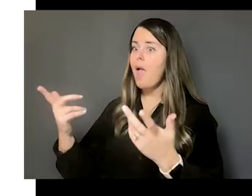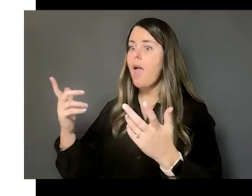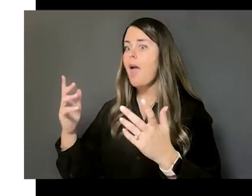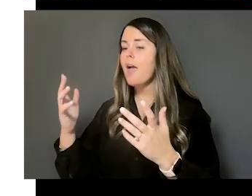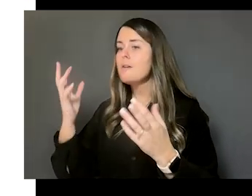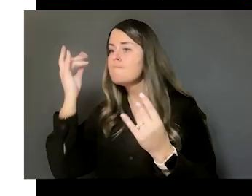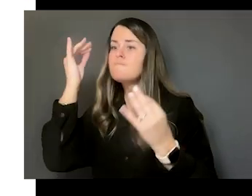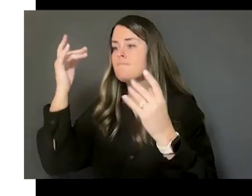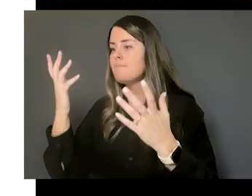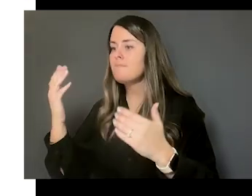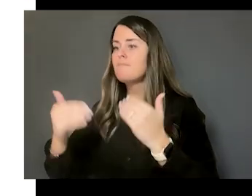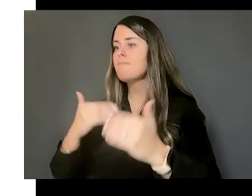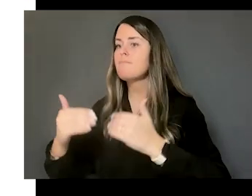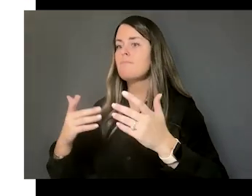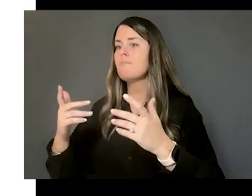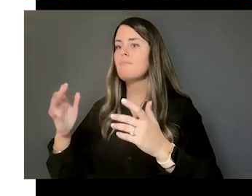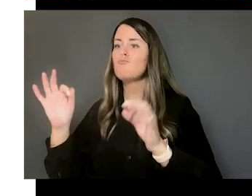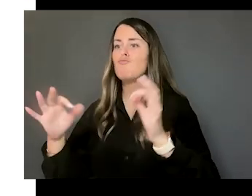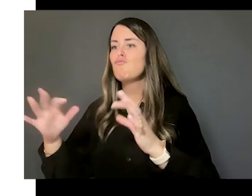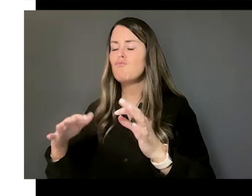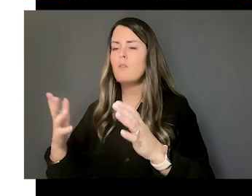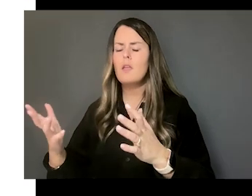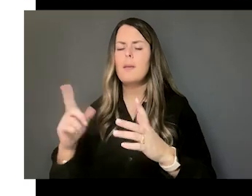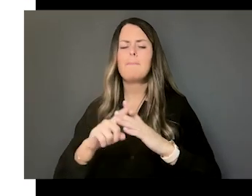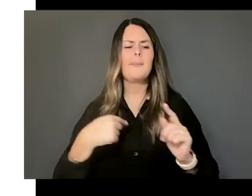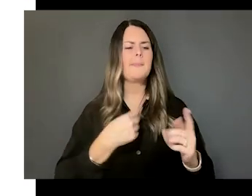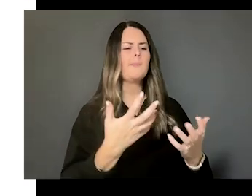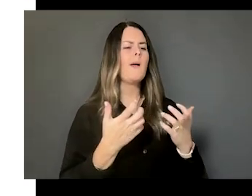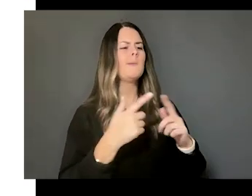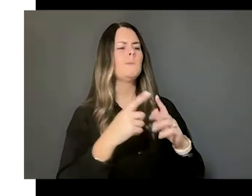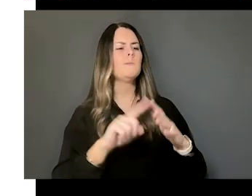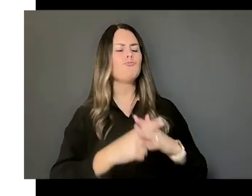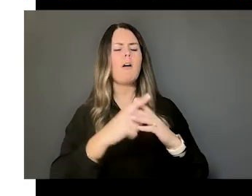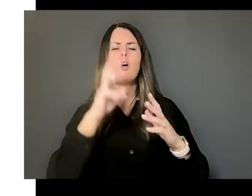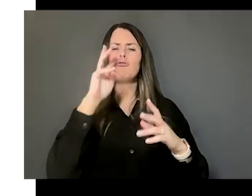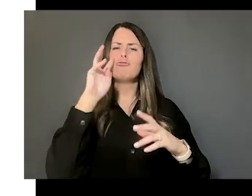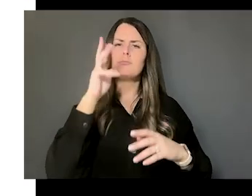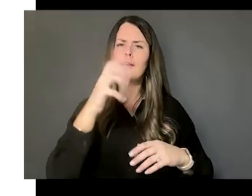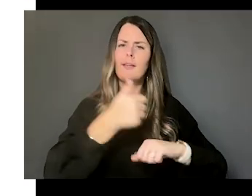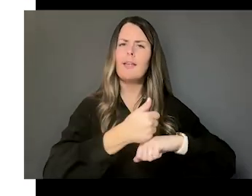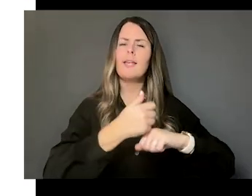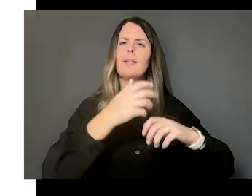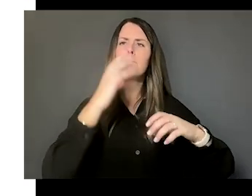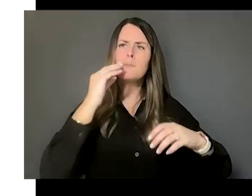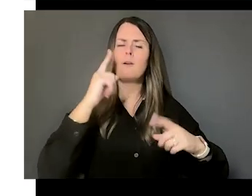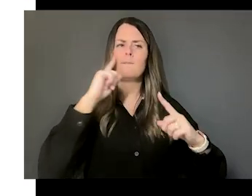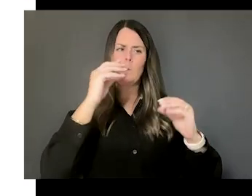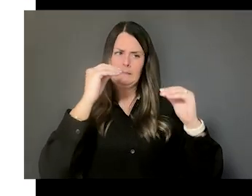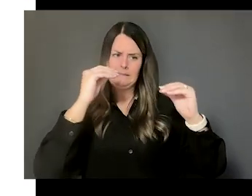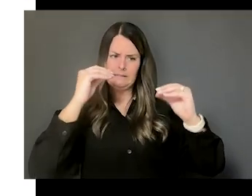I didn't know what it was, but we wanted to start creating some experiences for teachers,